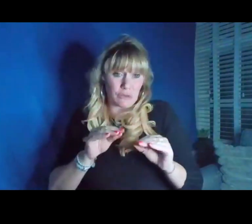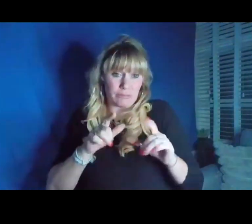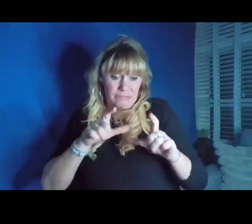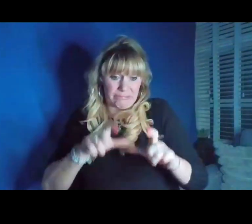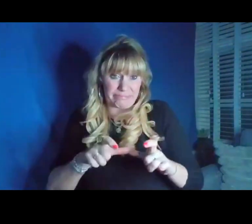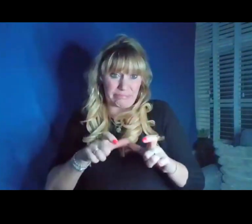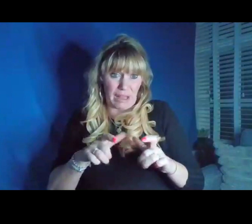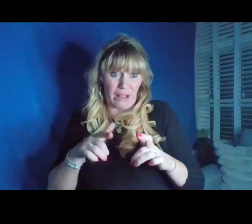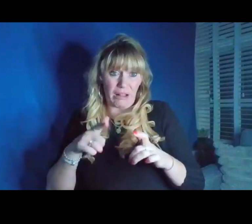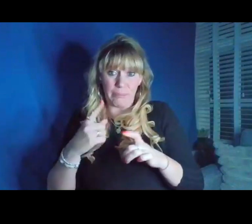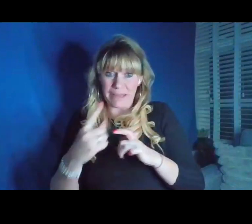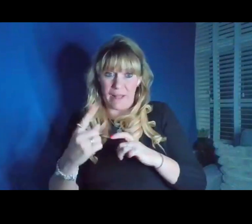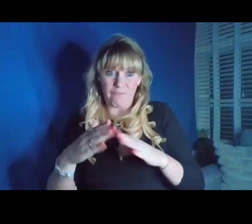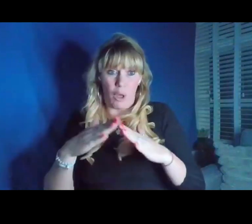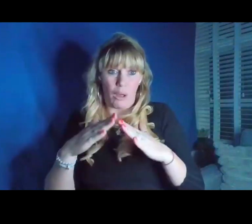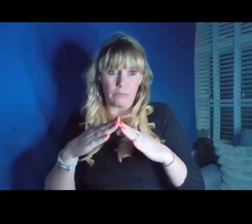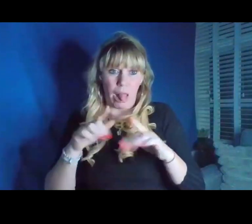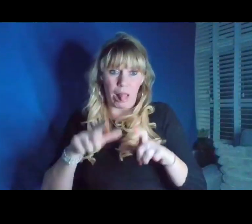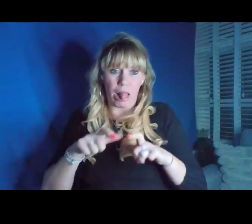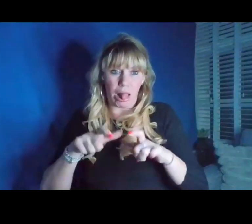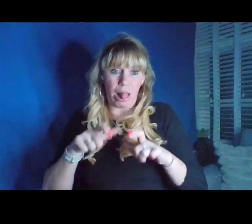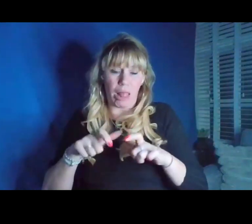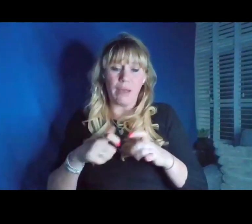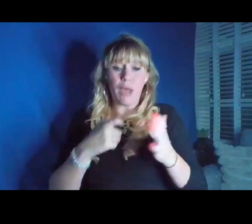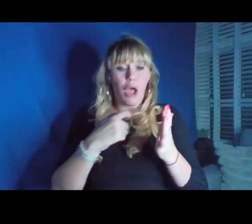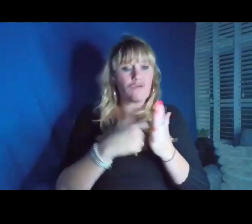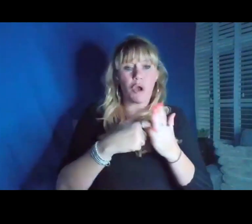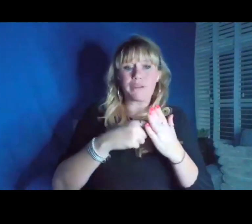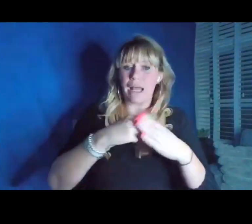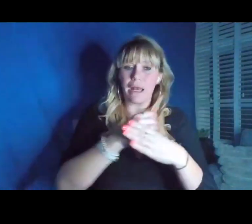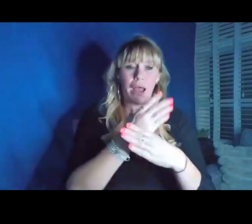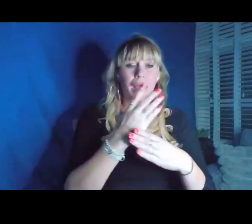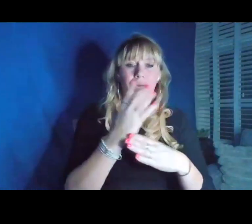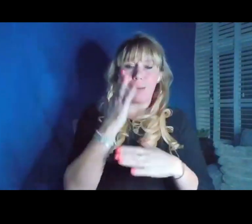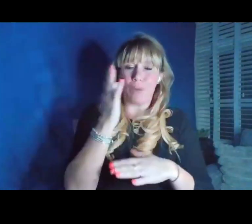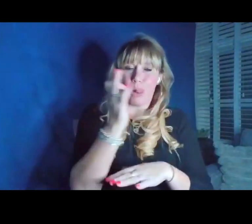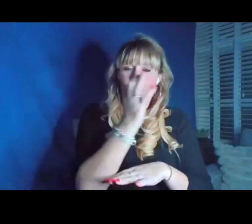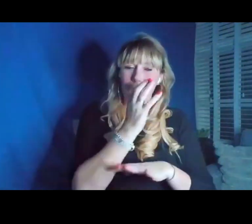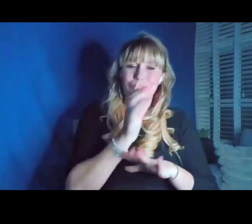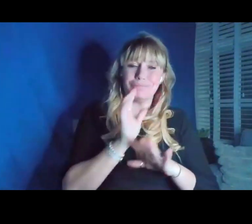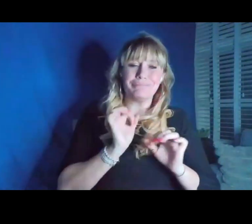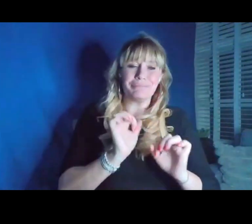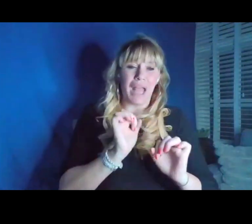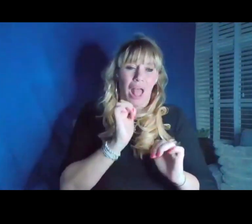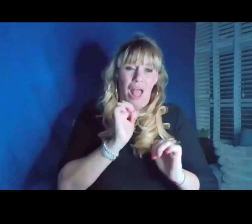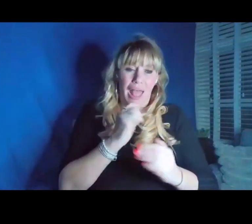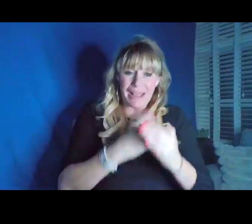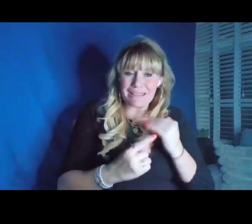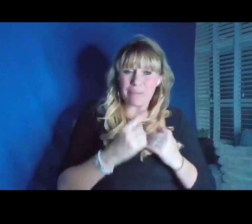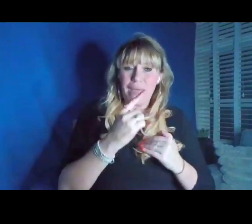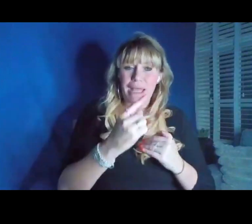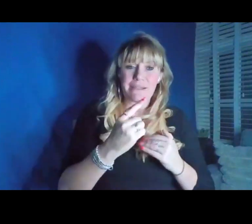Defiant to the last, Roxana blossomed, regained her independence with the acquisition of a Yellow Motability